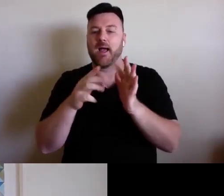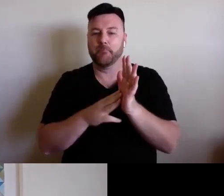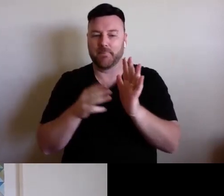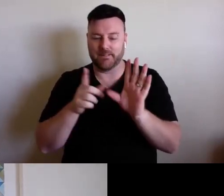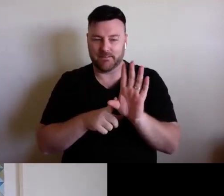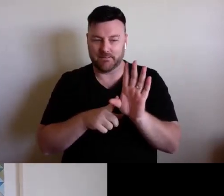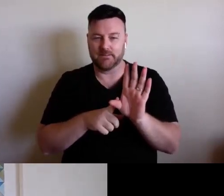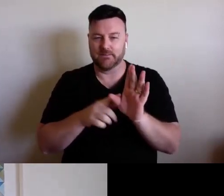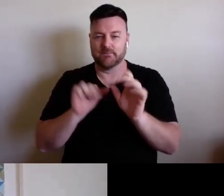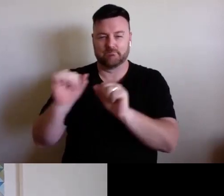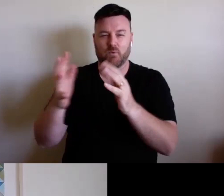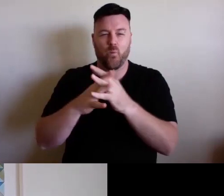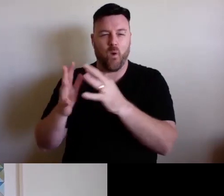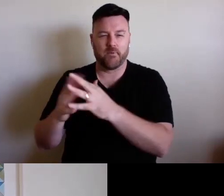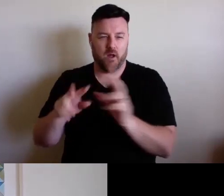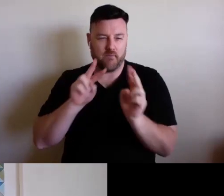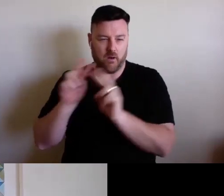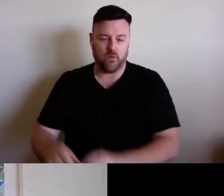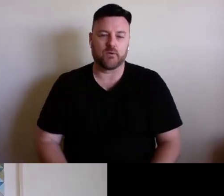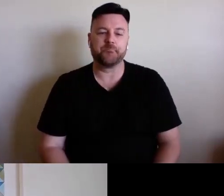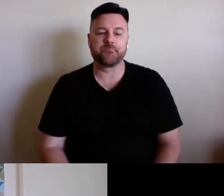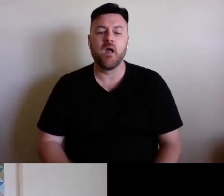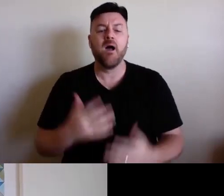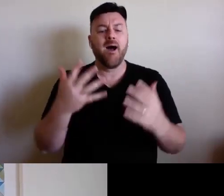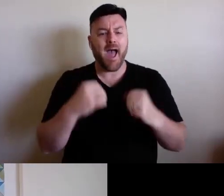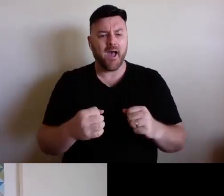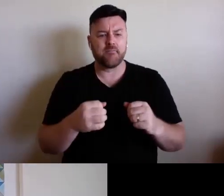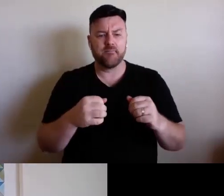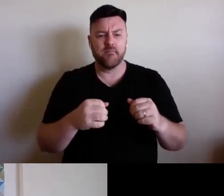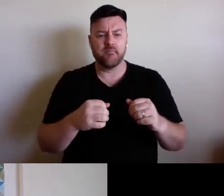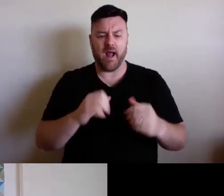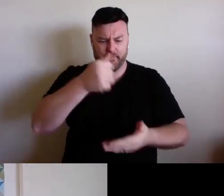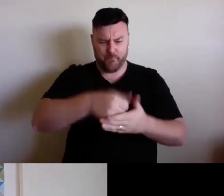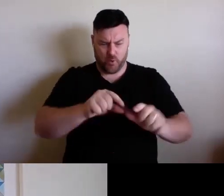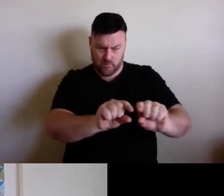add it into the Q&A box? We might start with this question from Shep,